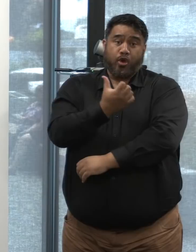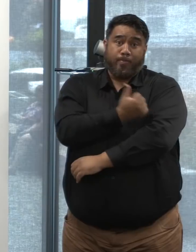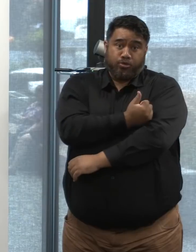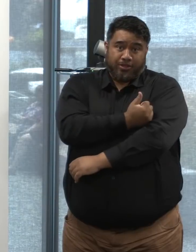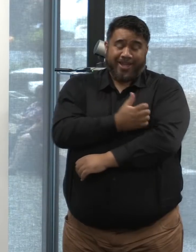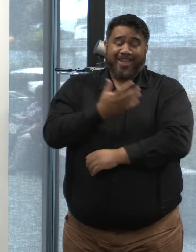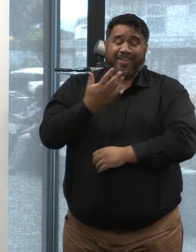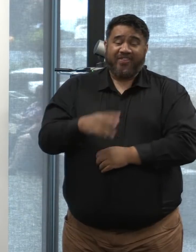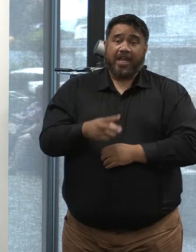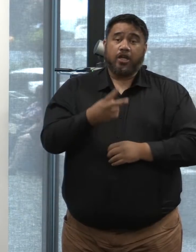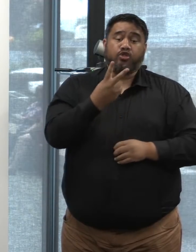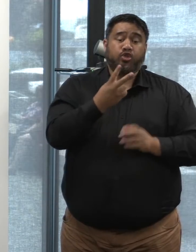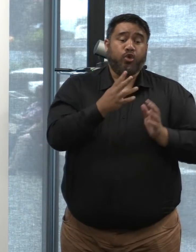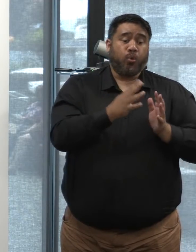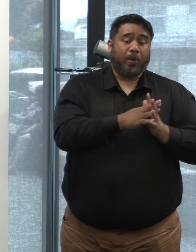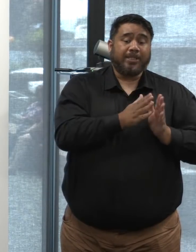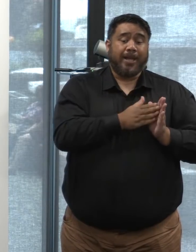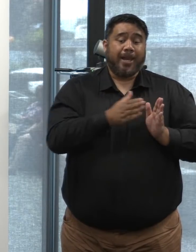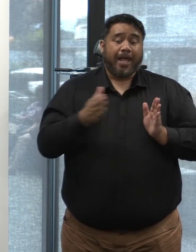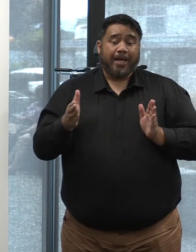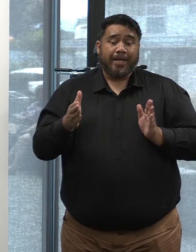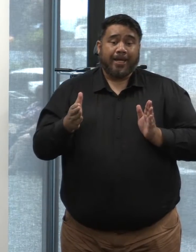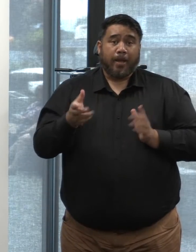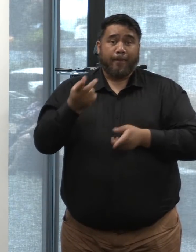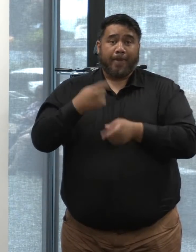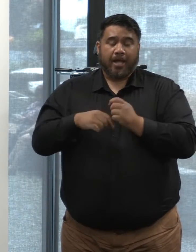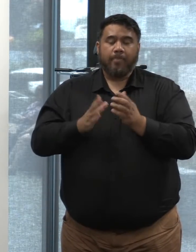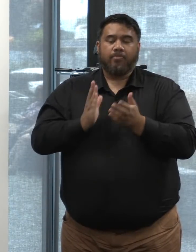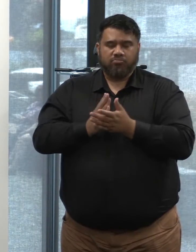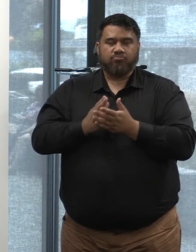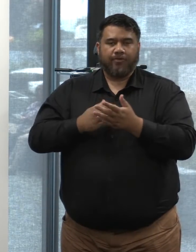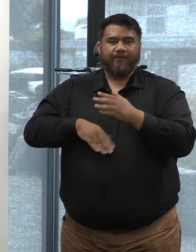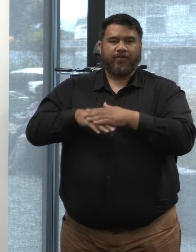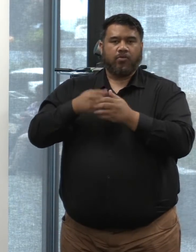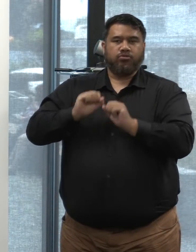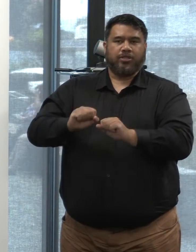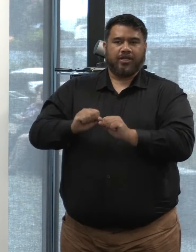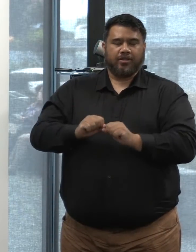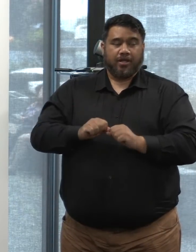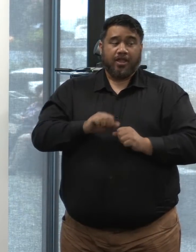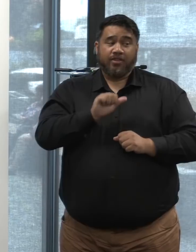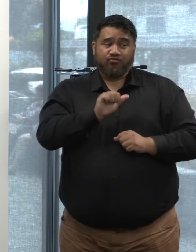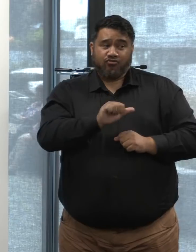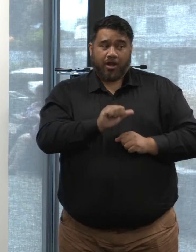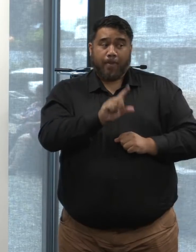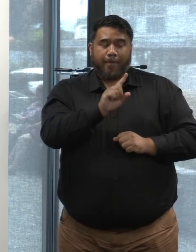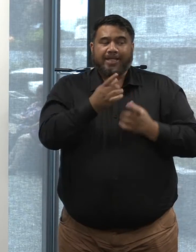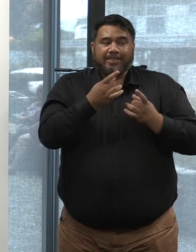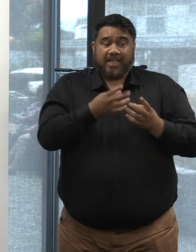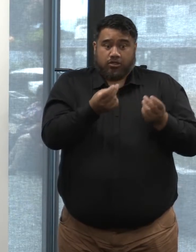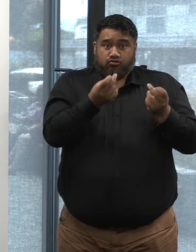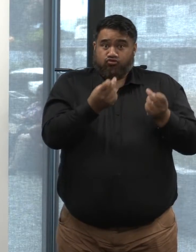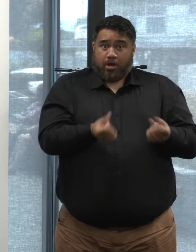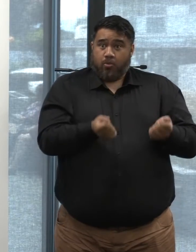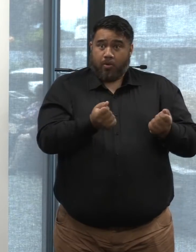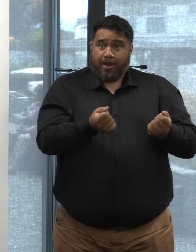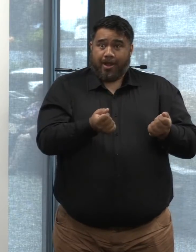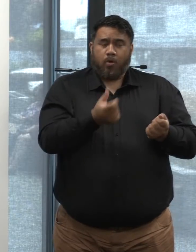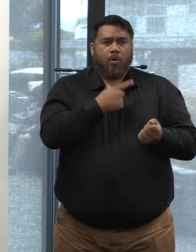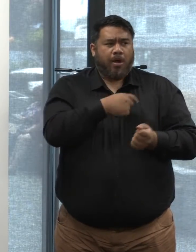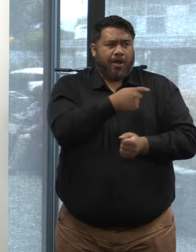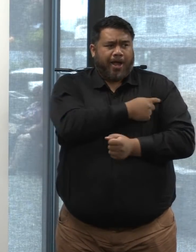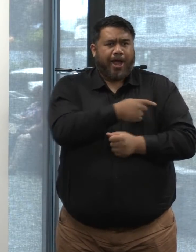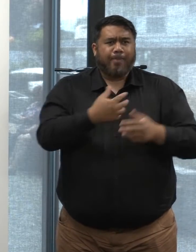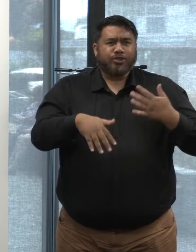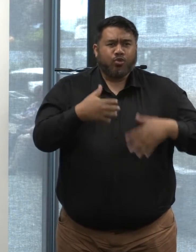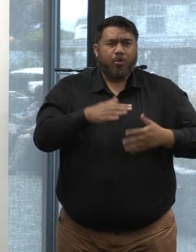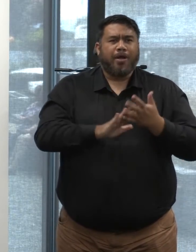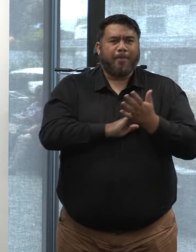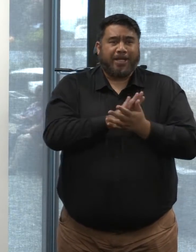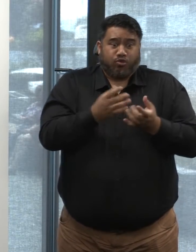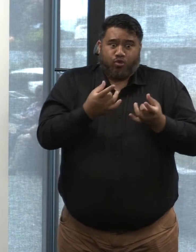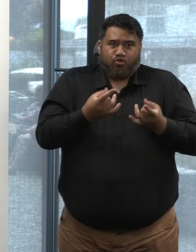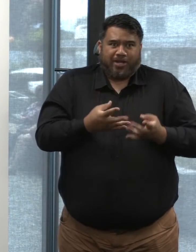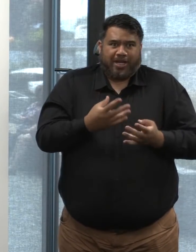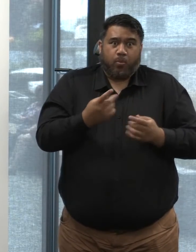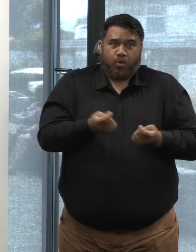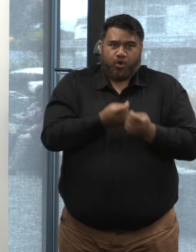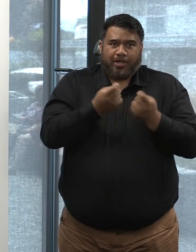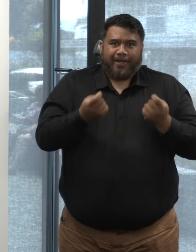changes in the side effects.